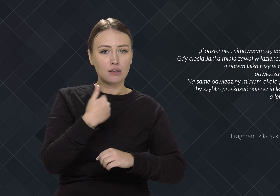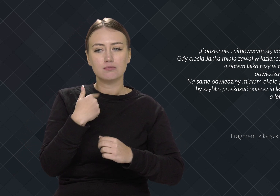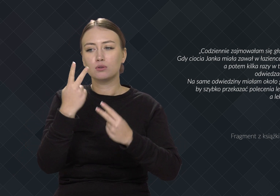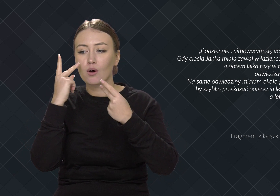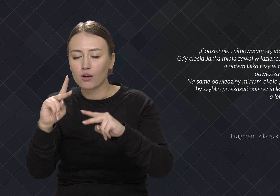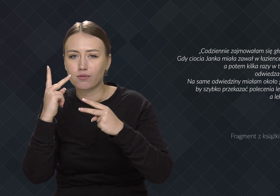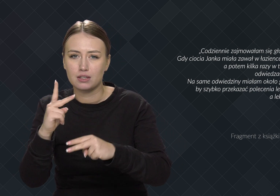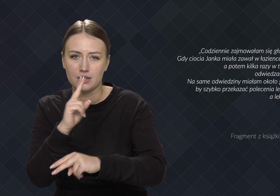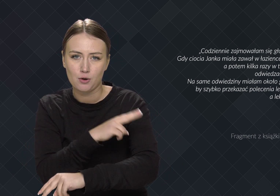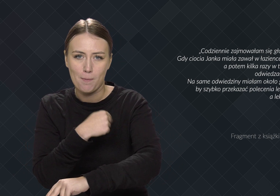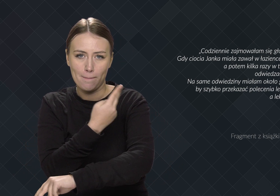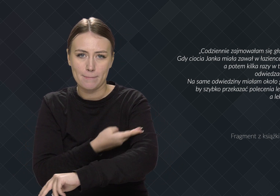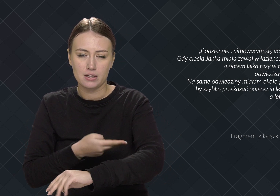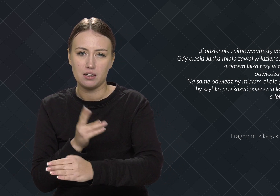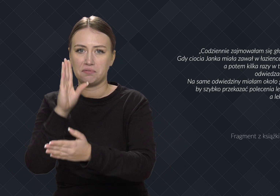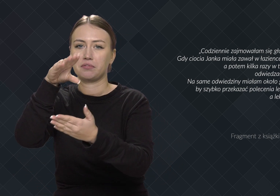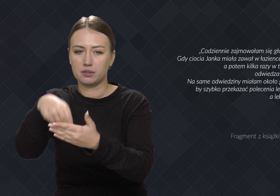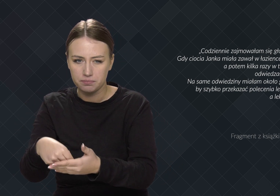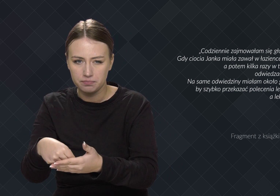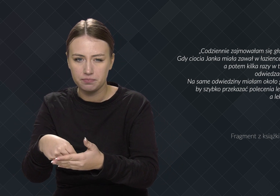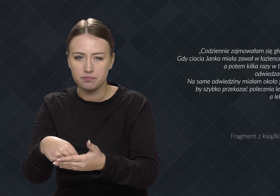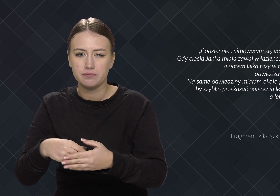I visited her in the hospital .